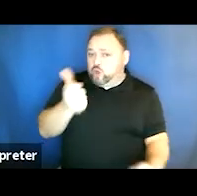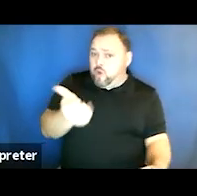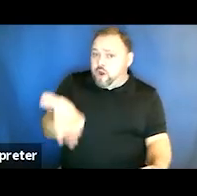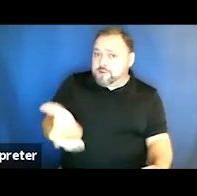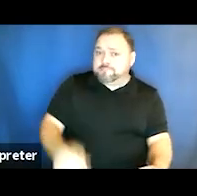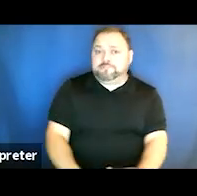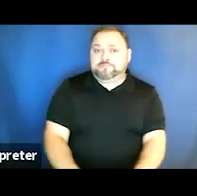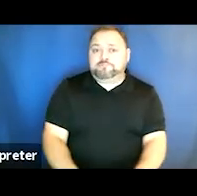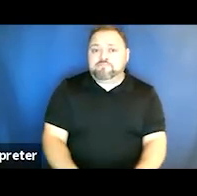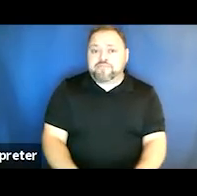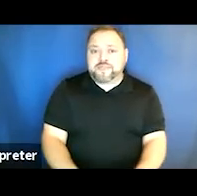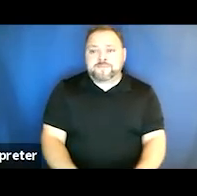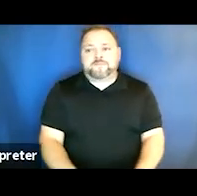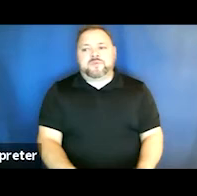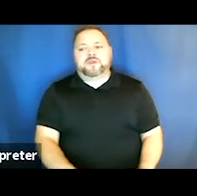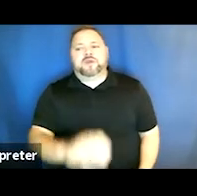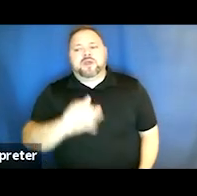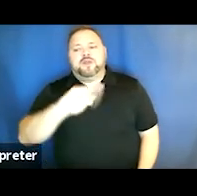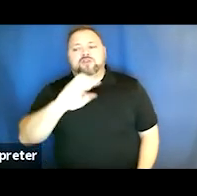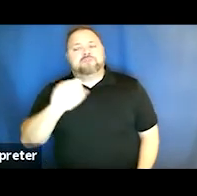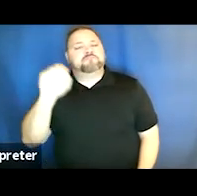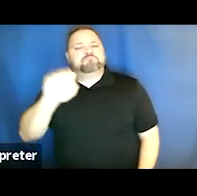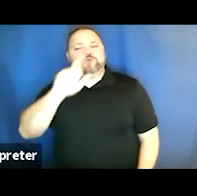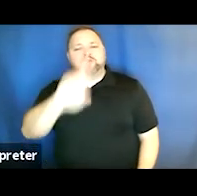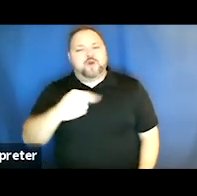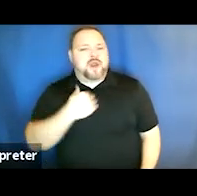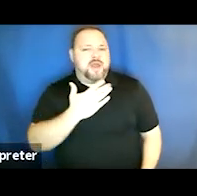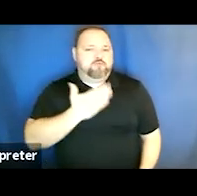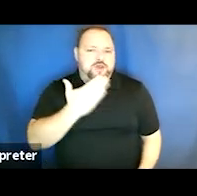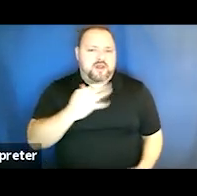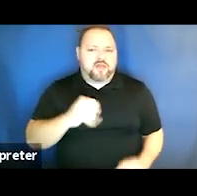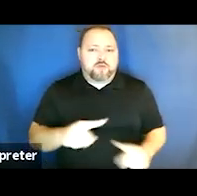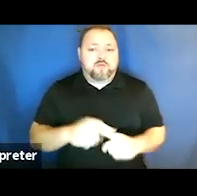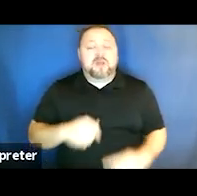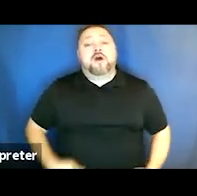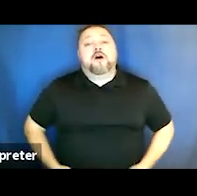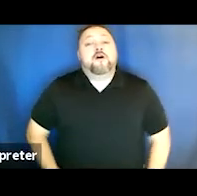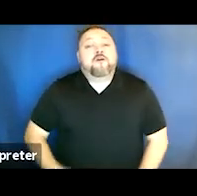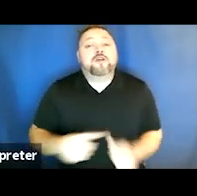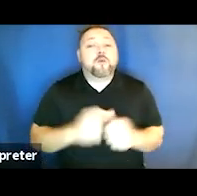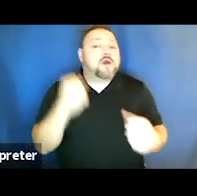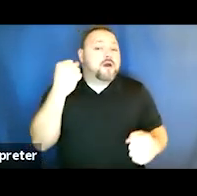Sure, and I appreciate the opportunity to do this. I do want to give a shout out to Utah State University.